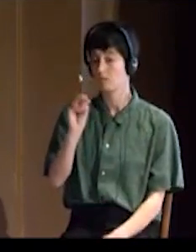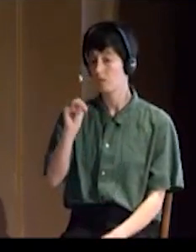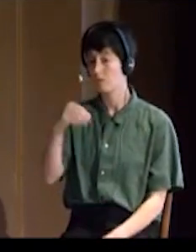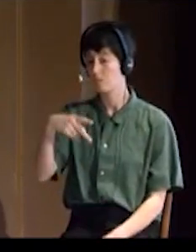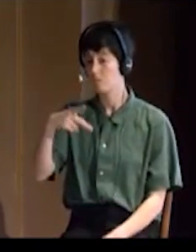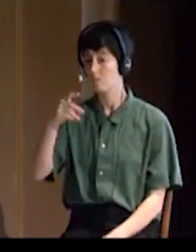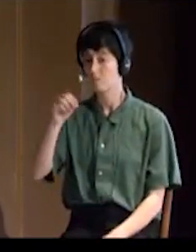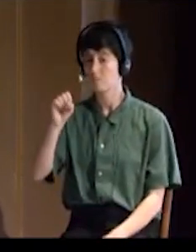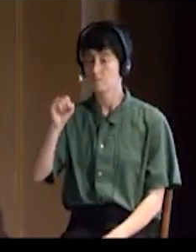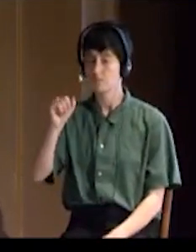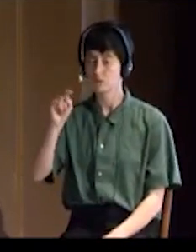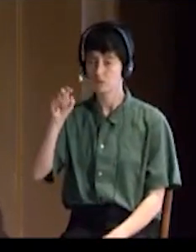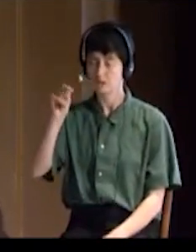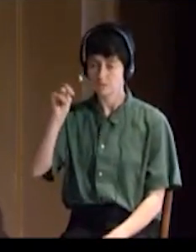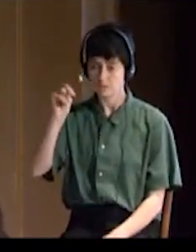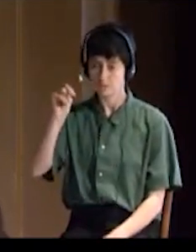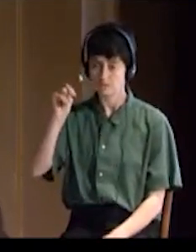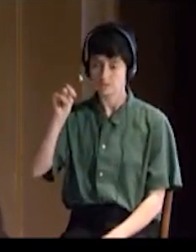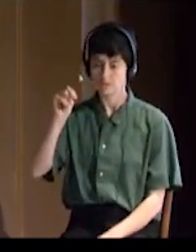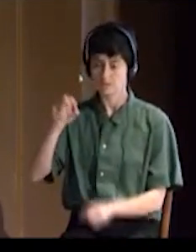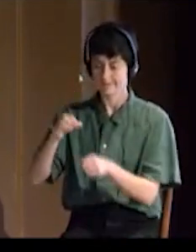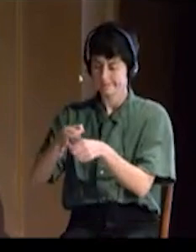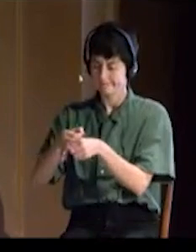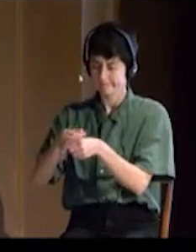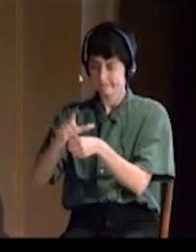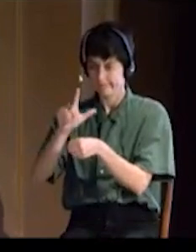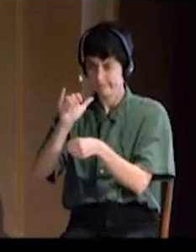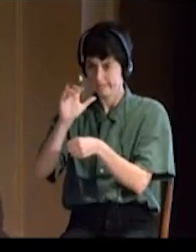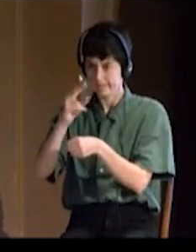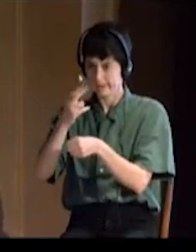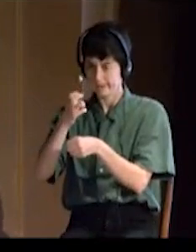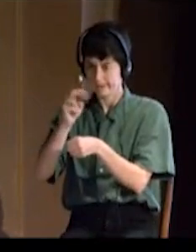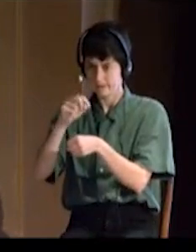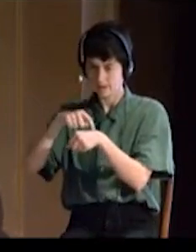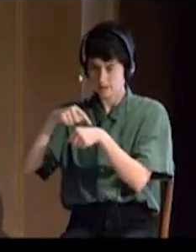especially for historical samples. And no, the lichen is able